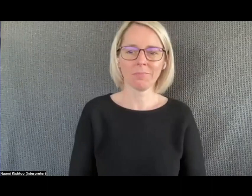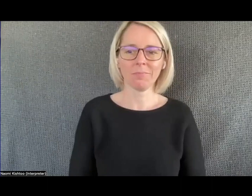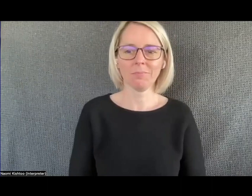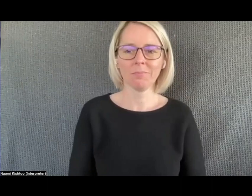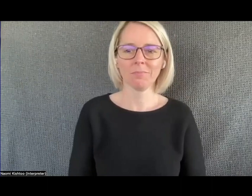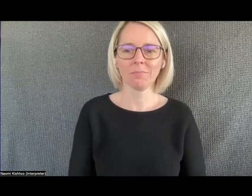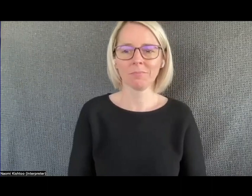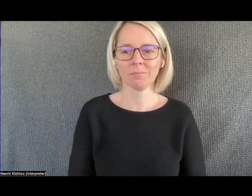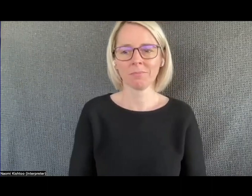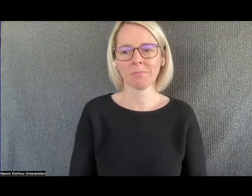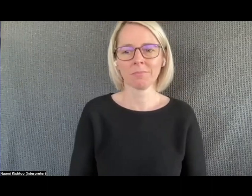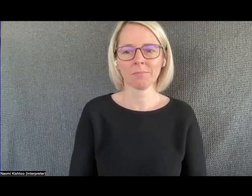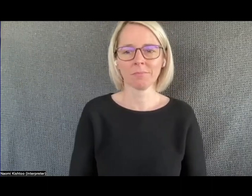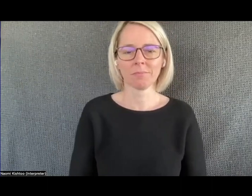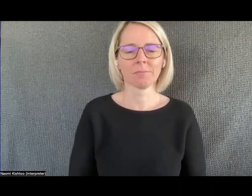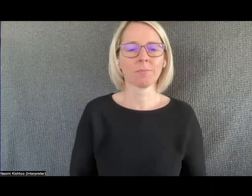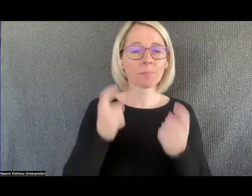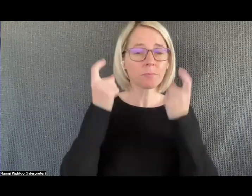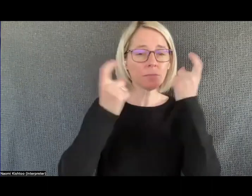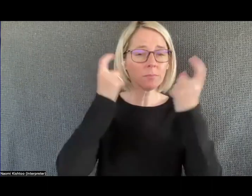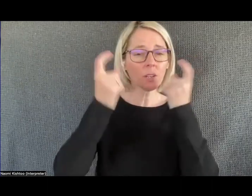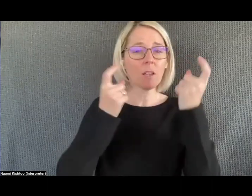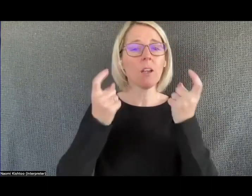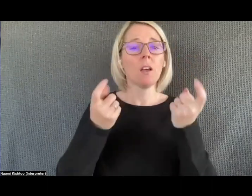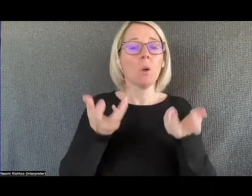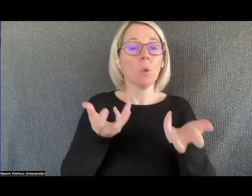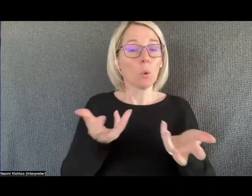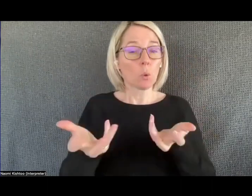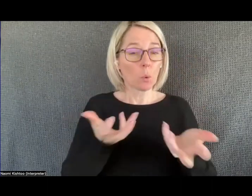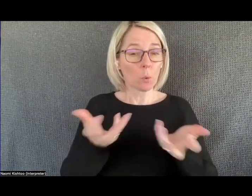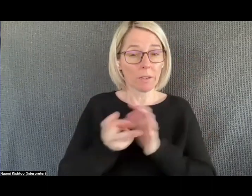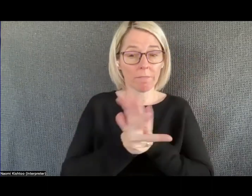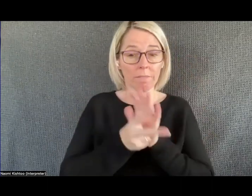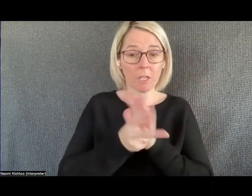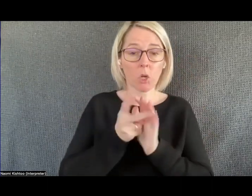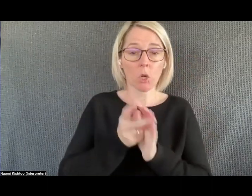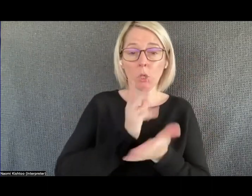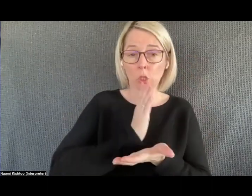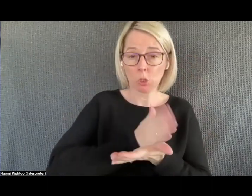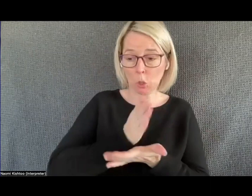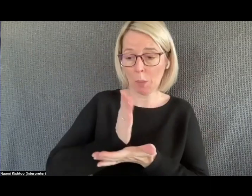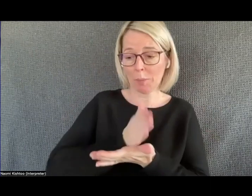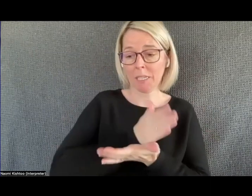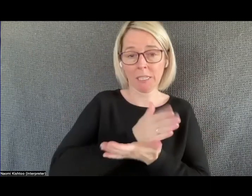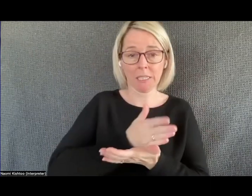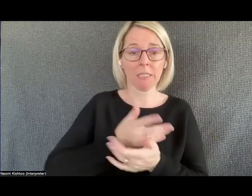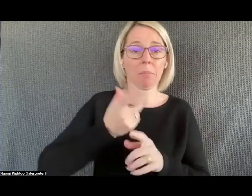“In thinking about the cooking video, someone chopping and peeling the sweet potato, how do you